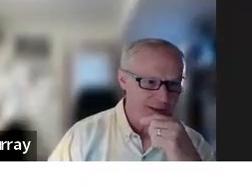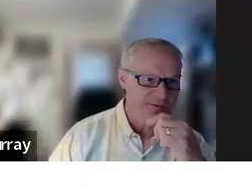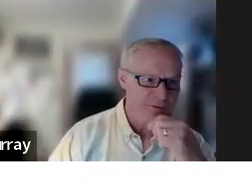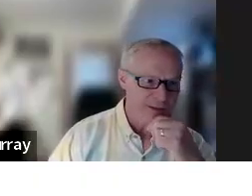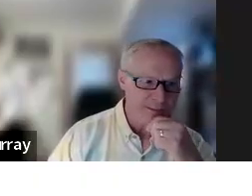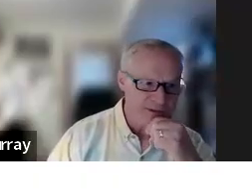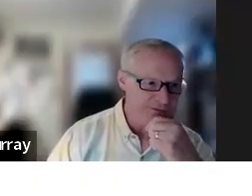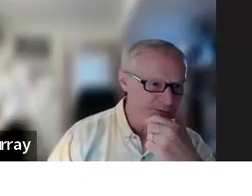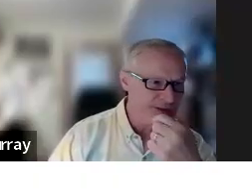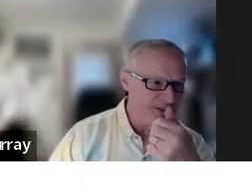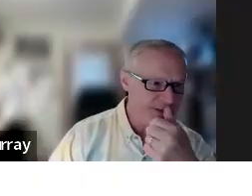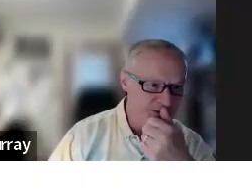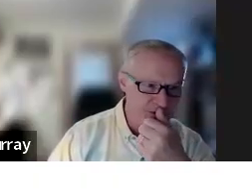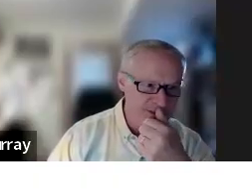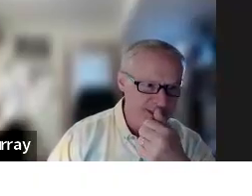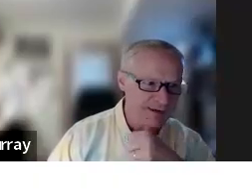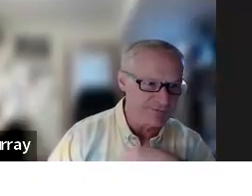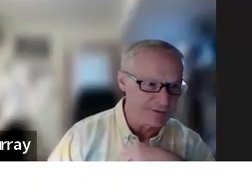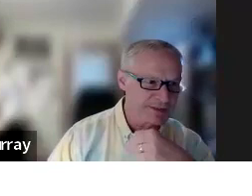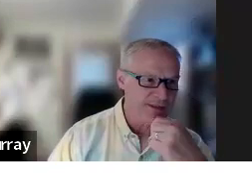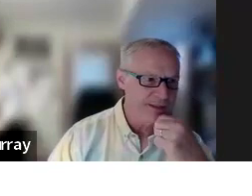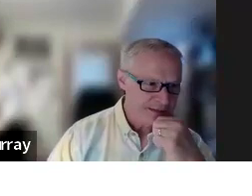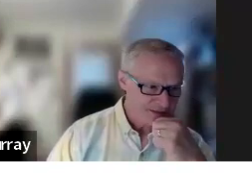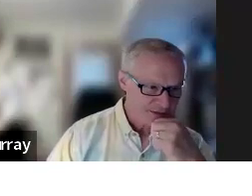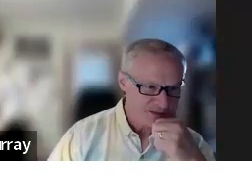comprised of three independentarmacies in Eastern Oregon that have pharmacy